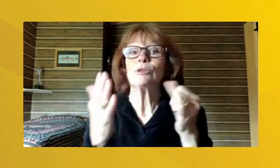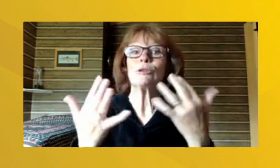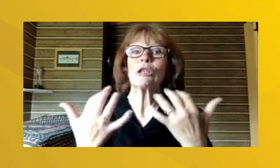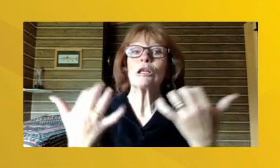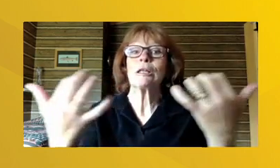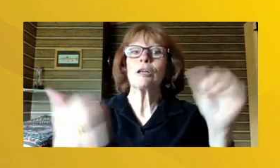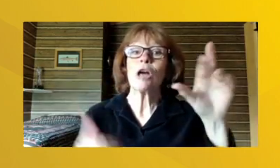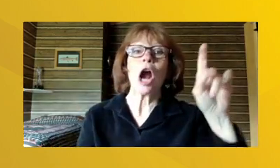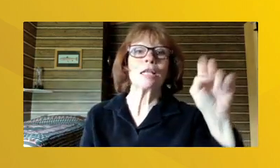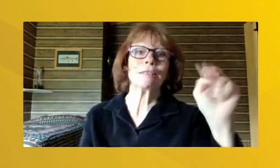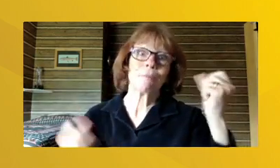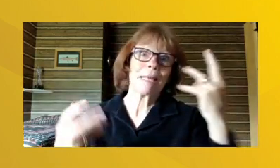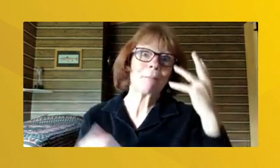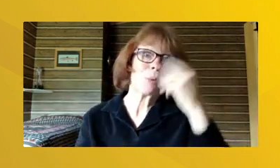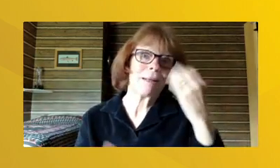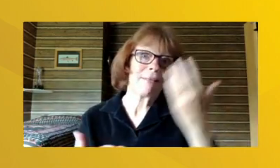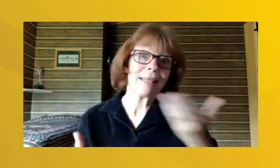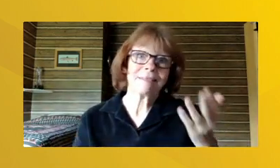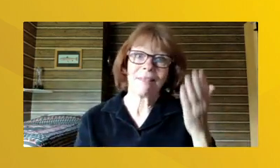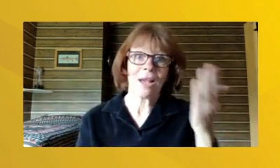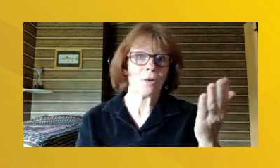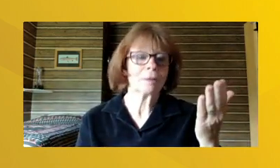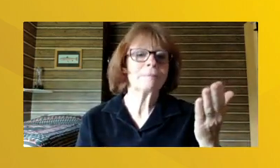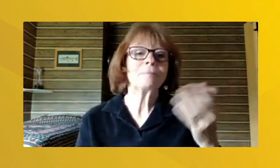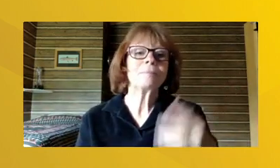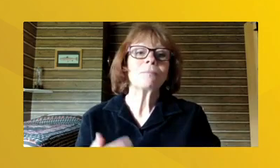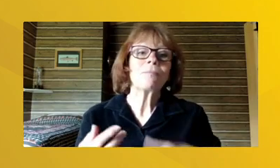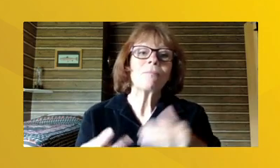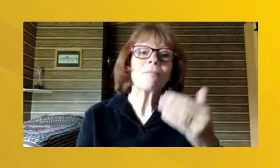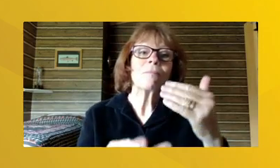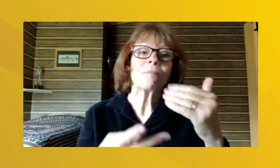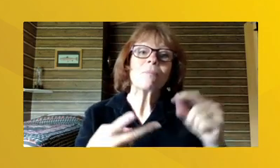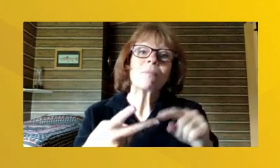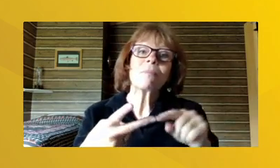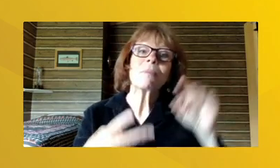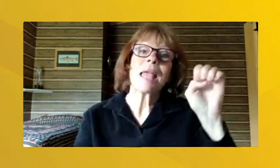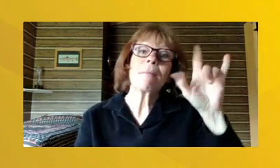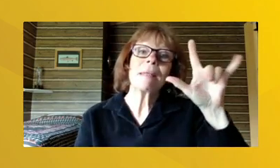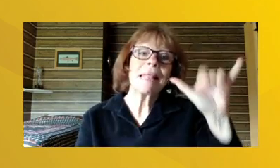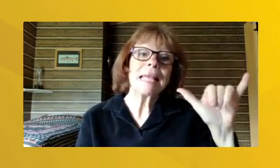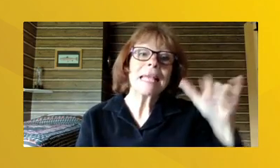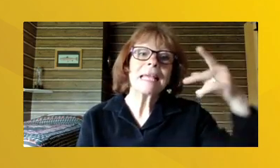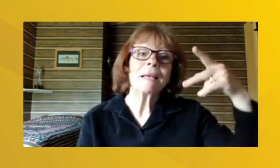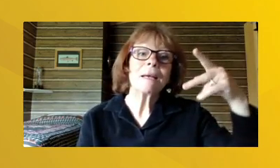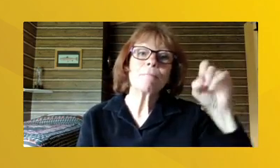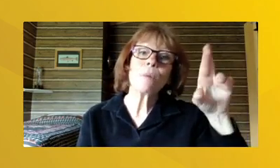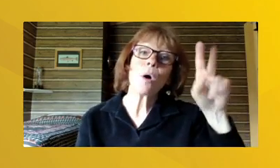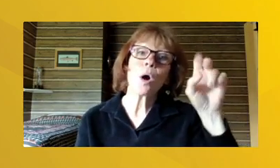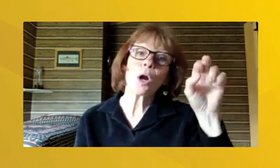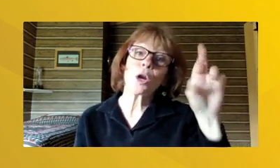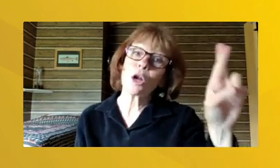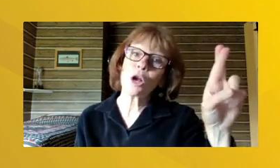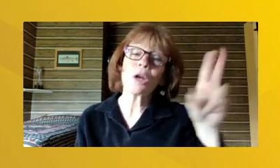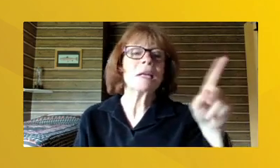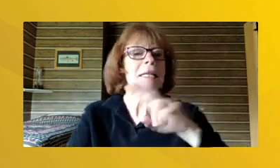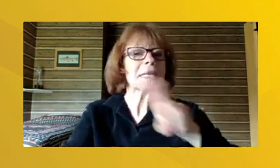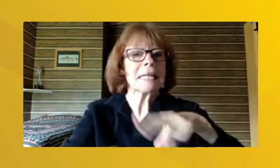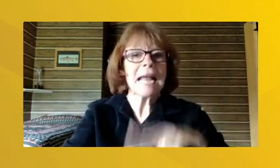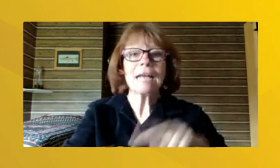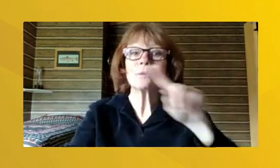Emily is at the National Zoo and Conservation Biology Institute. Did I get it right? You did great. That's big words. Yeah, I said them all. Woo-hoo! And then we have Julia Smith. Julia.